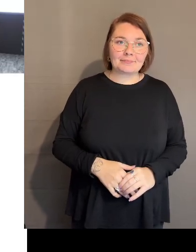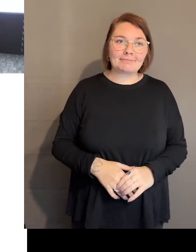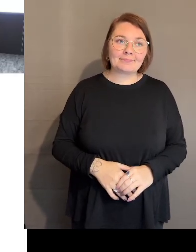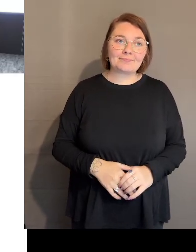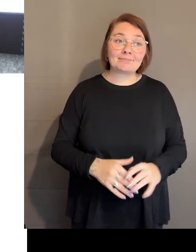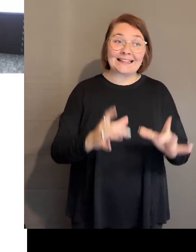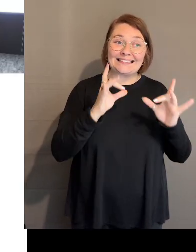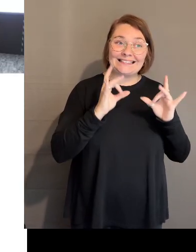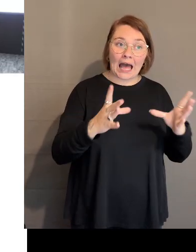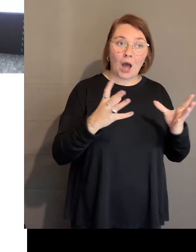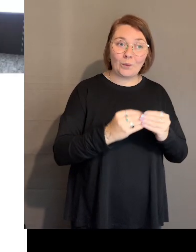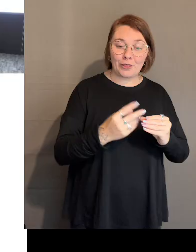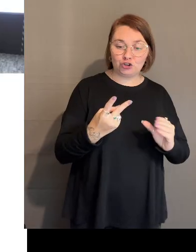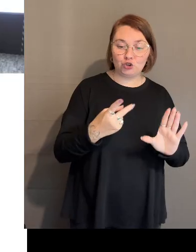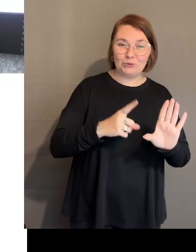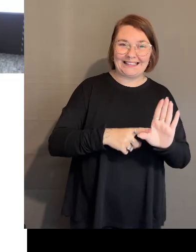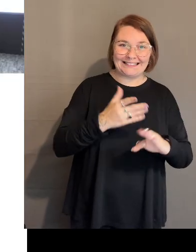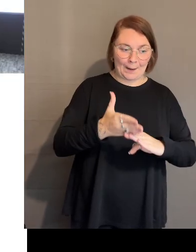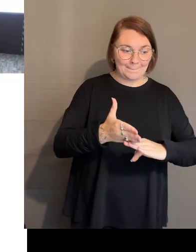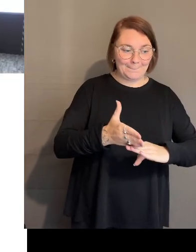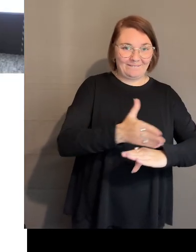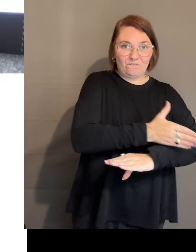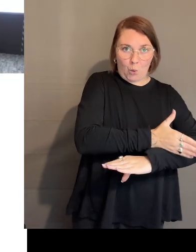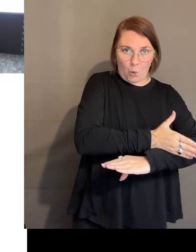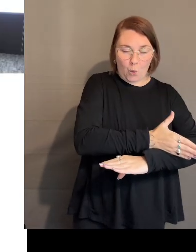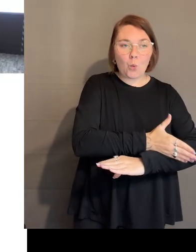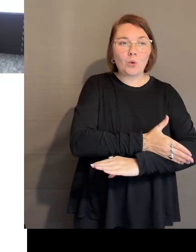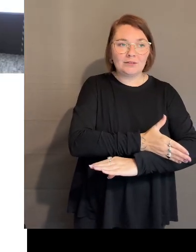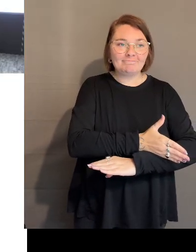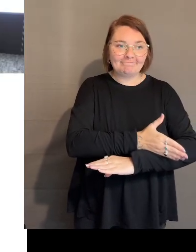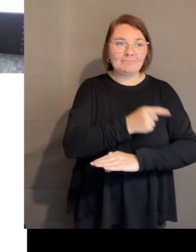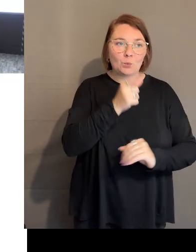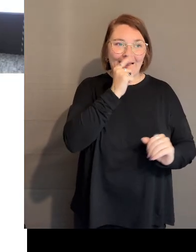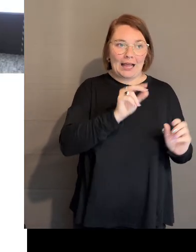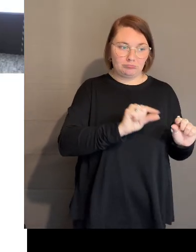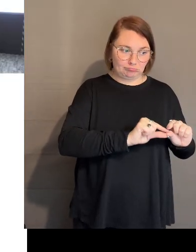We start with 2 years before, and we put that to zero.